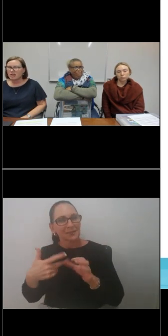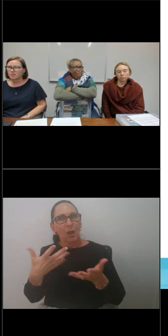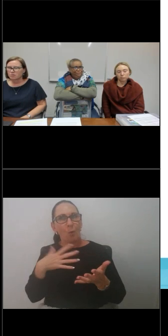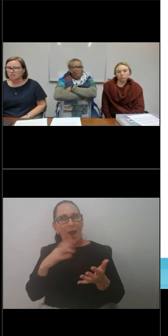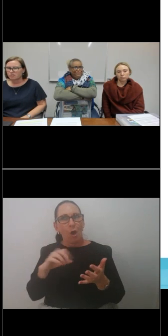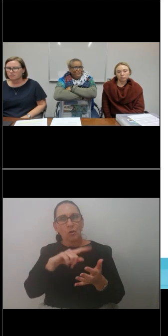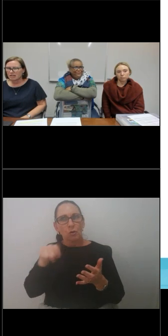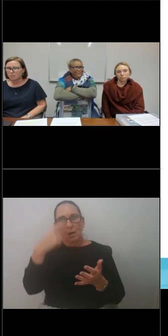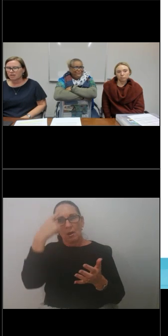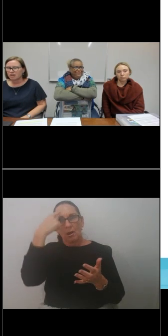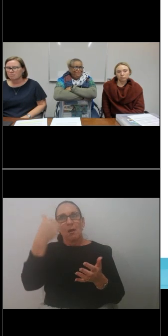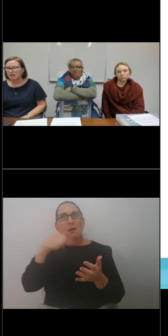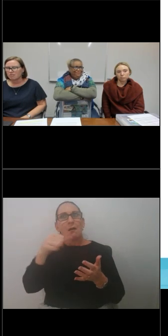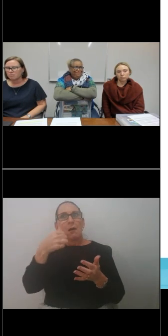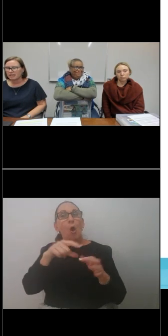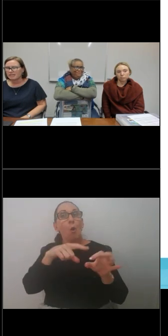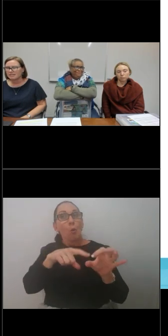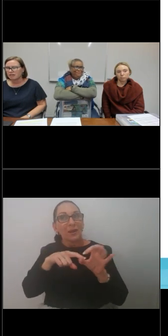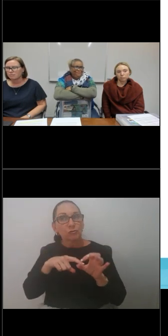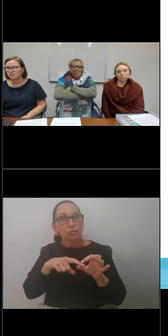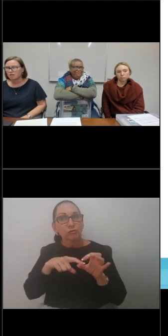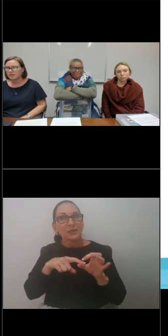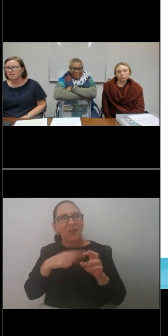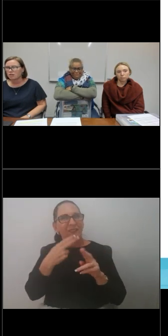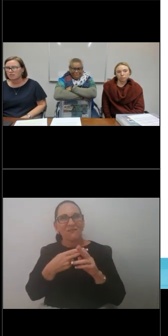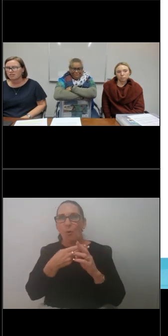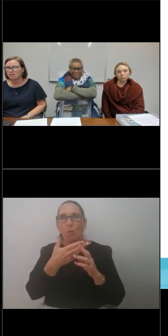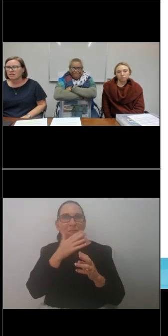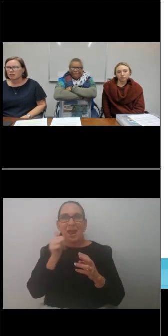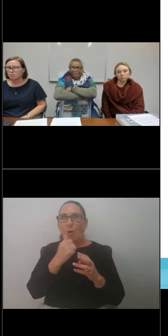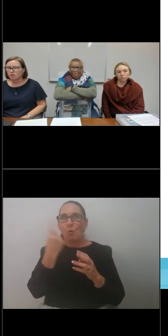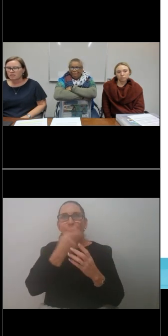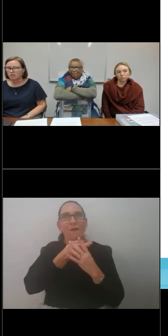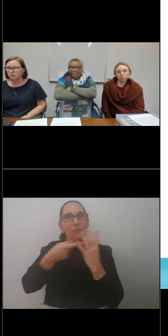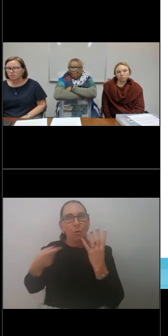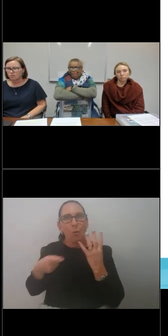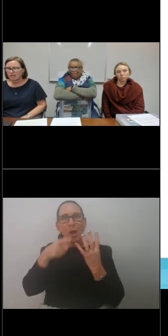a question for anyone on our panel please um type it in the question box on your screen and